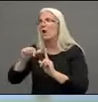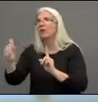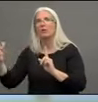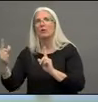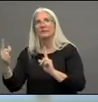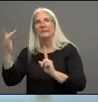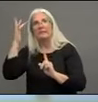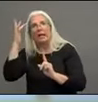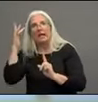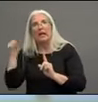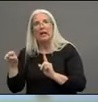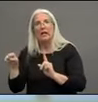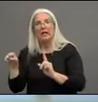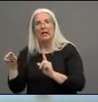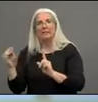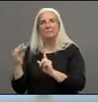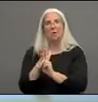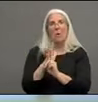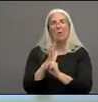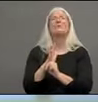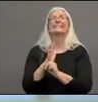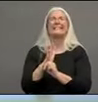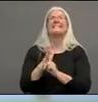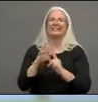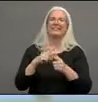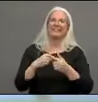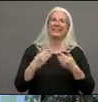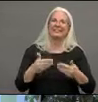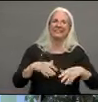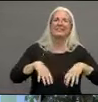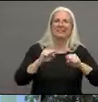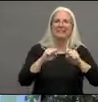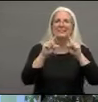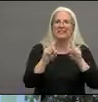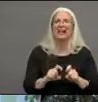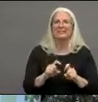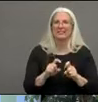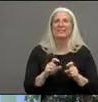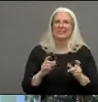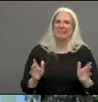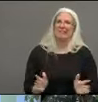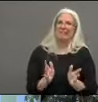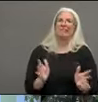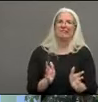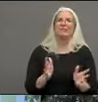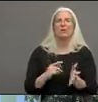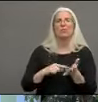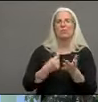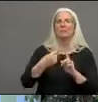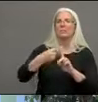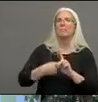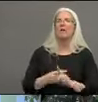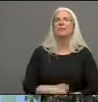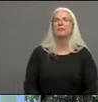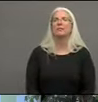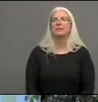and so those we recommend getting tested once a month. Another question: Are these tests done via drive-through or do folks